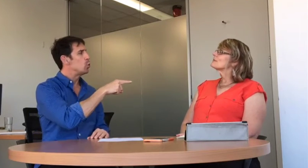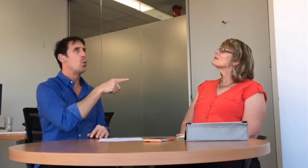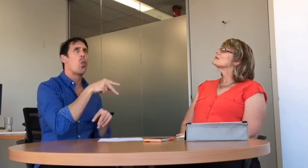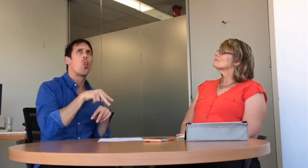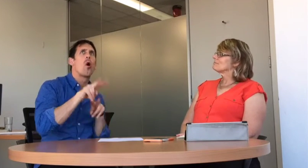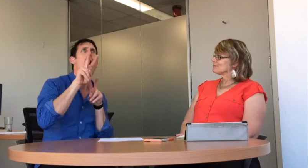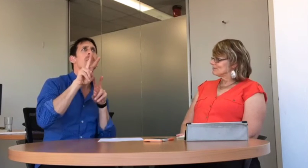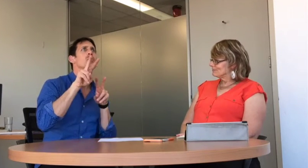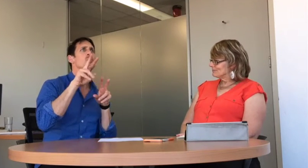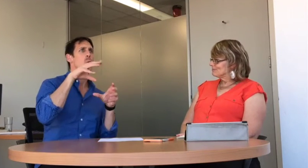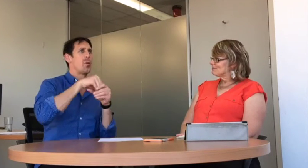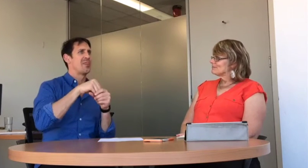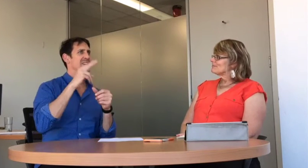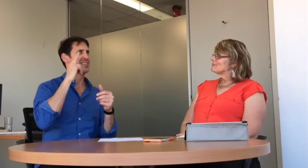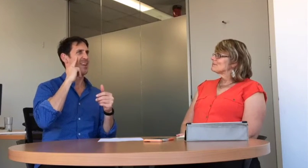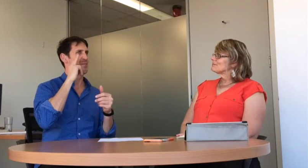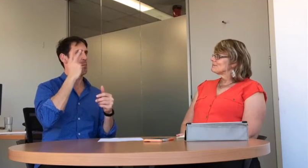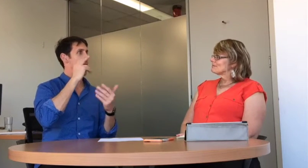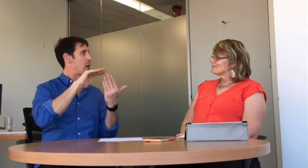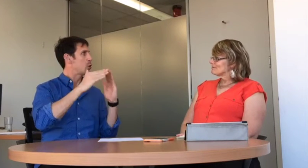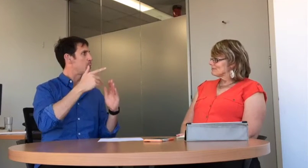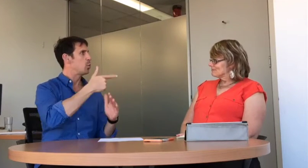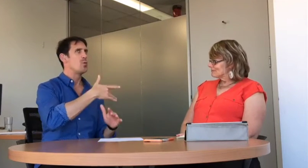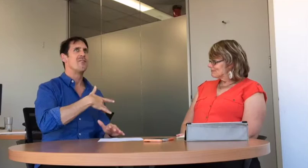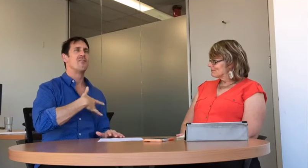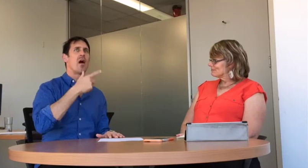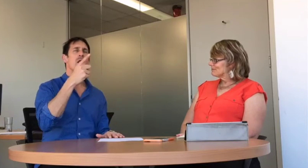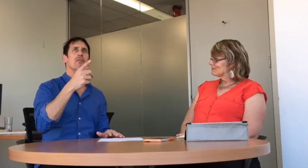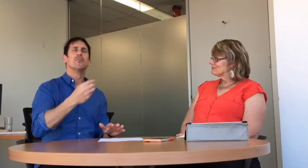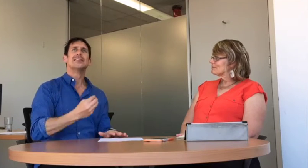Is there one particular person that you look up to who inspires you,